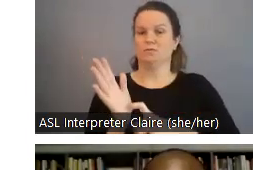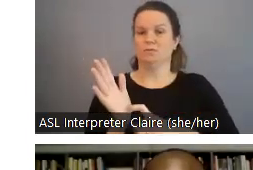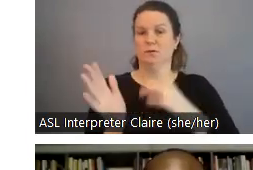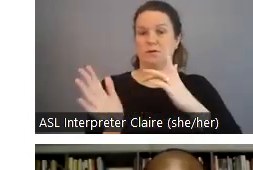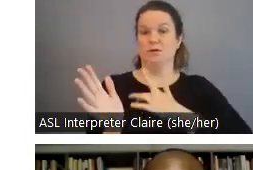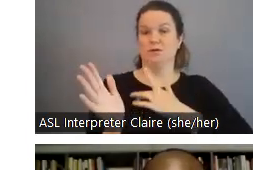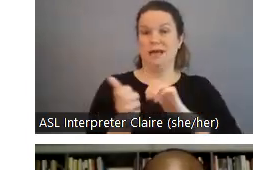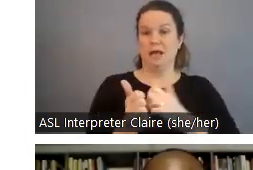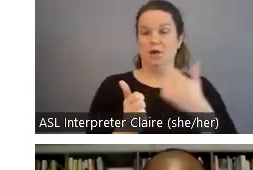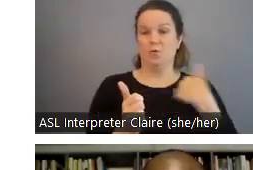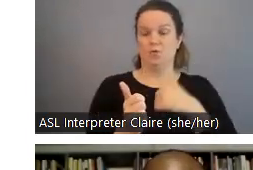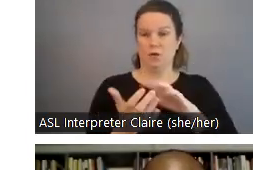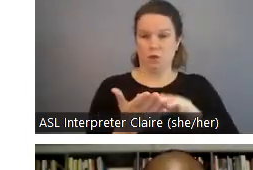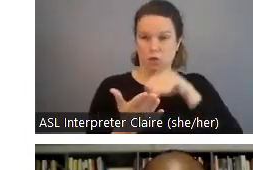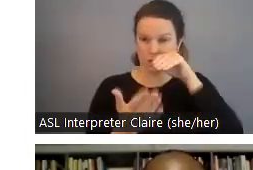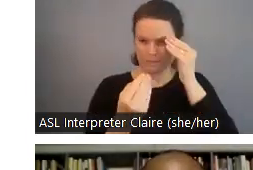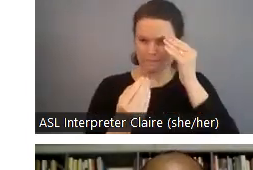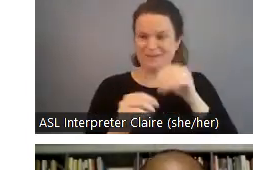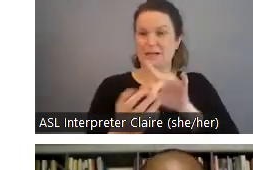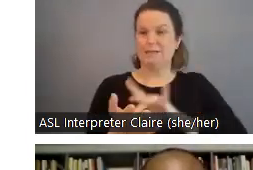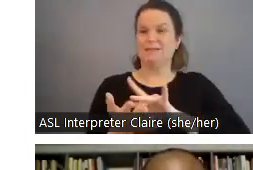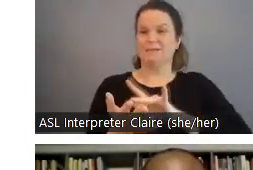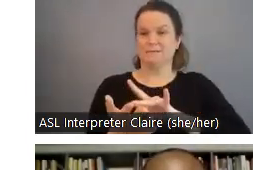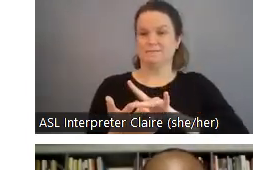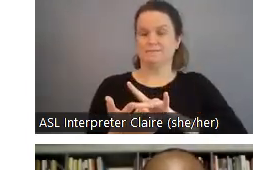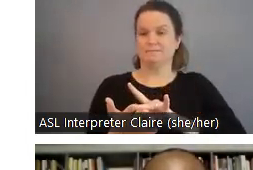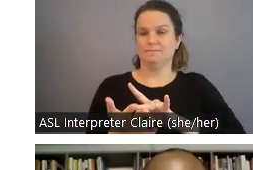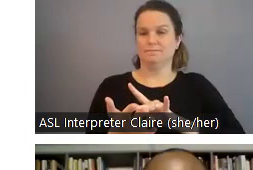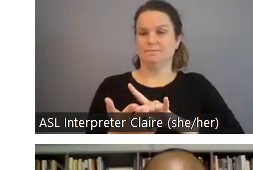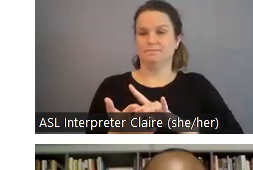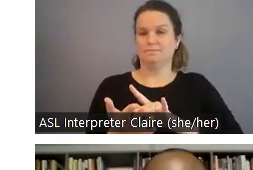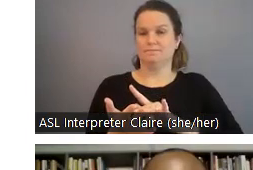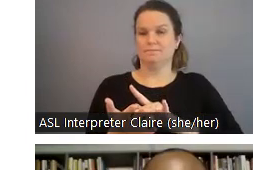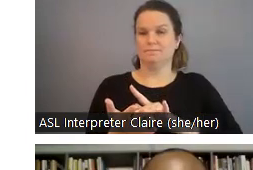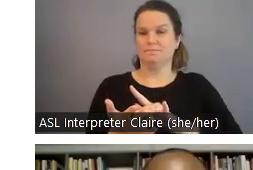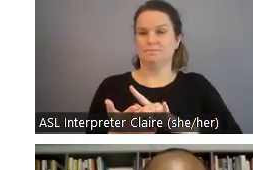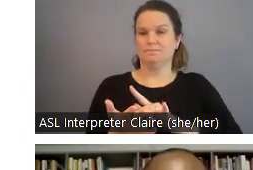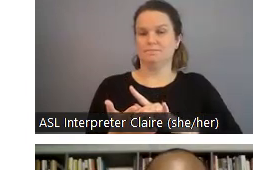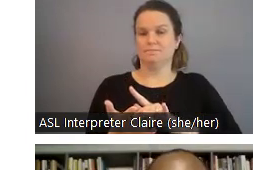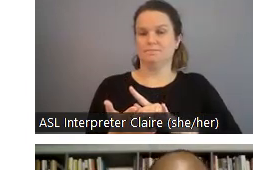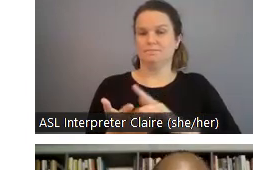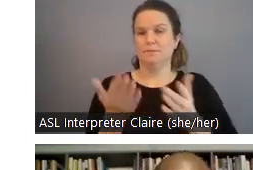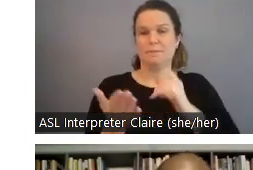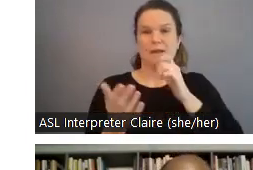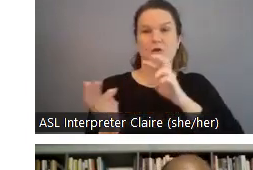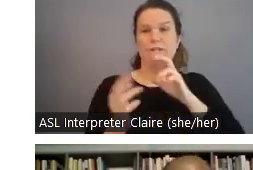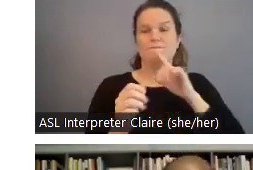which we come to know things in medicine might not be quite ready for Long